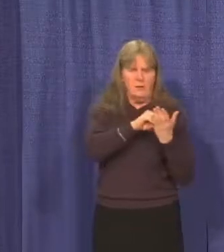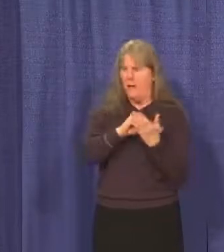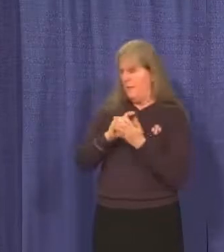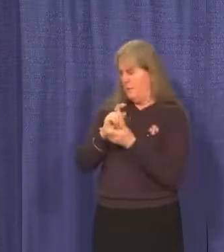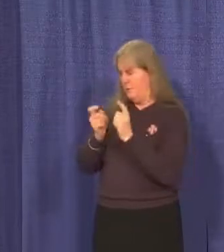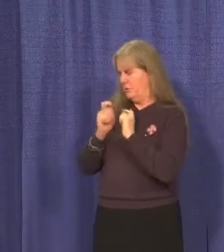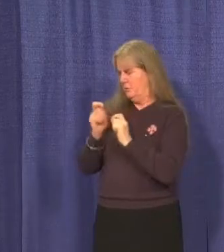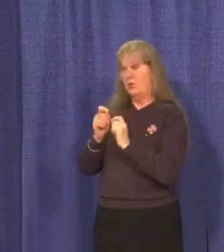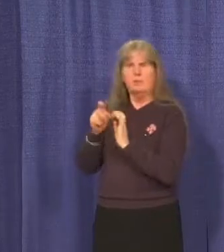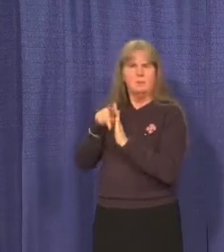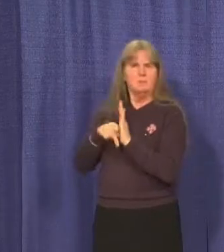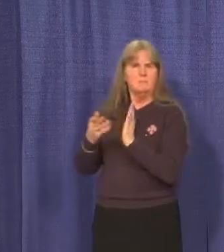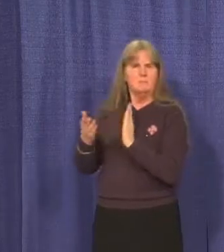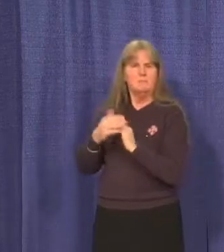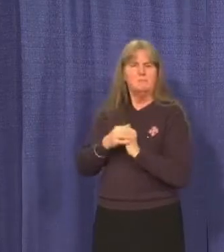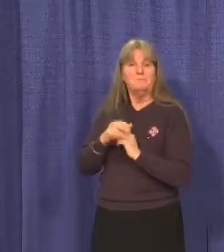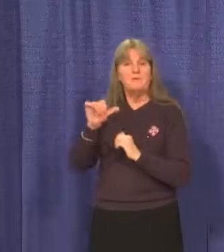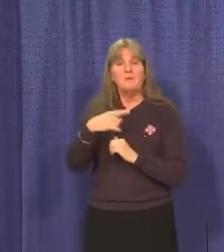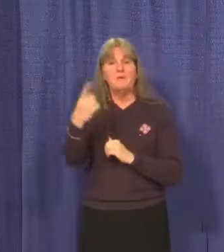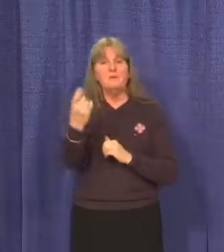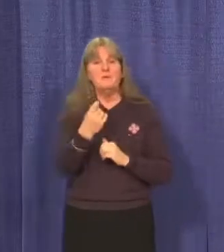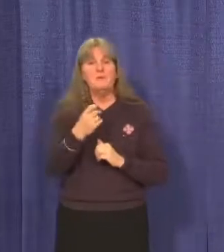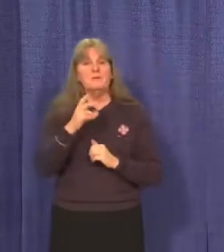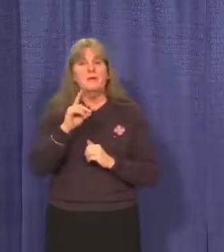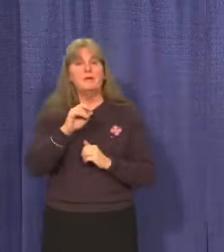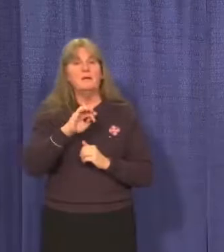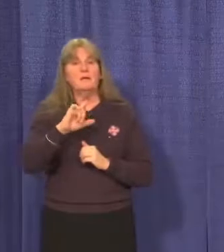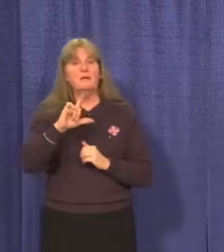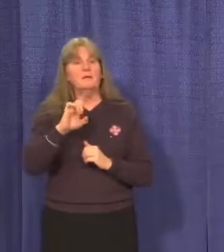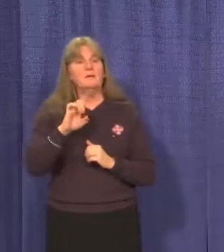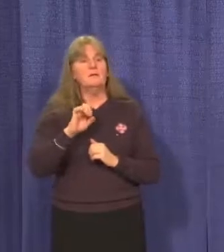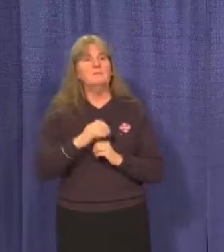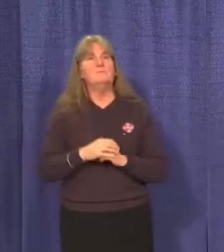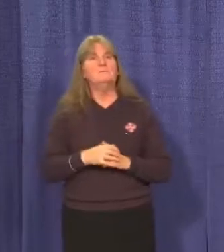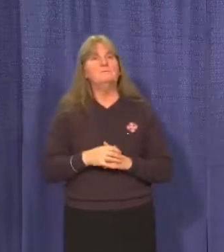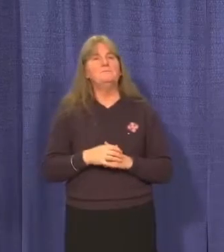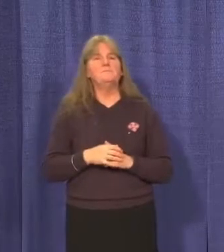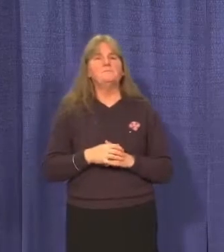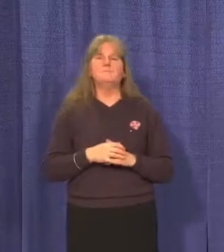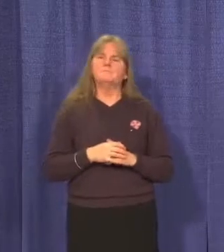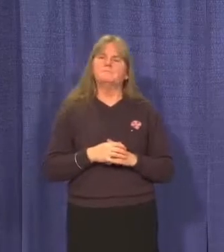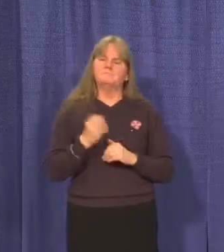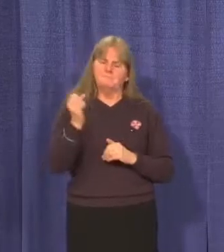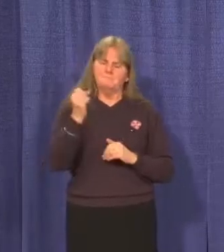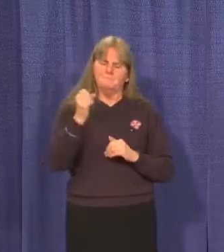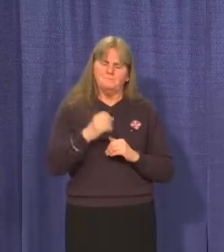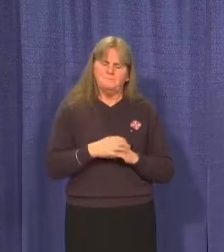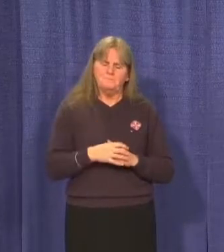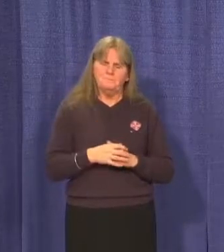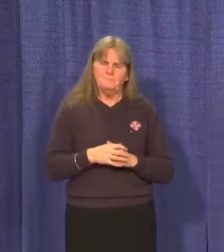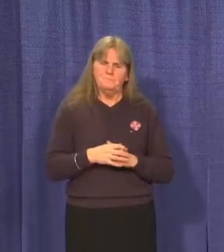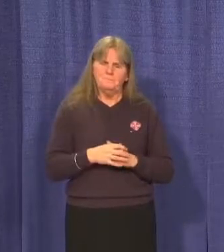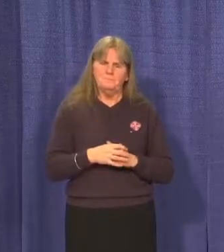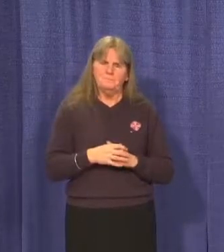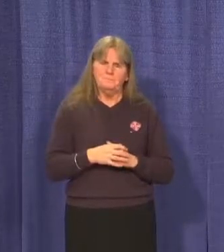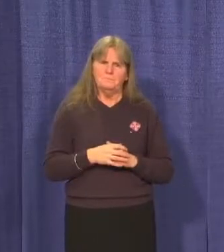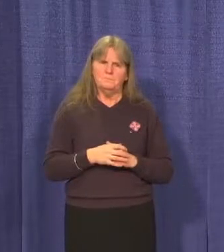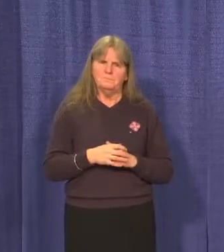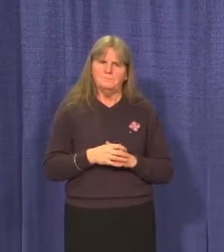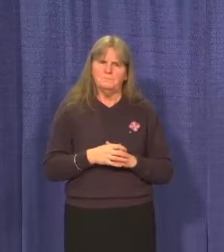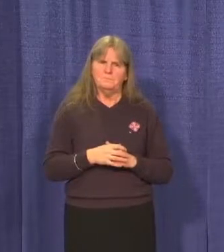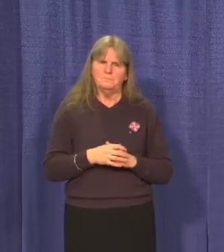Pat: Follow-up?